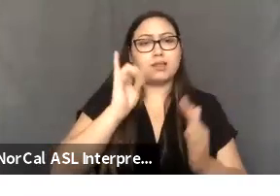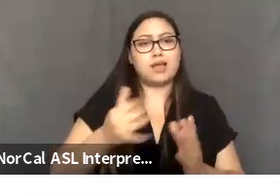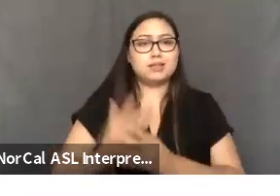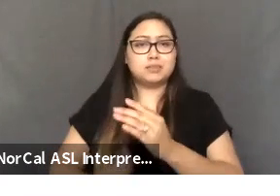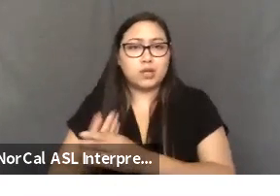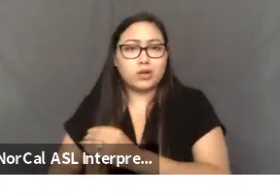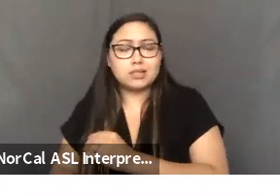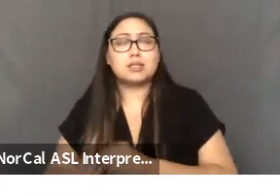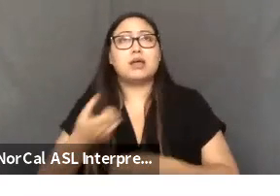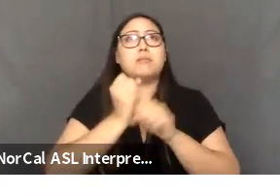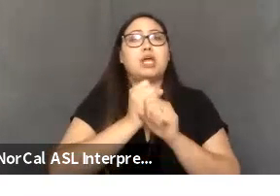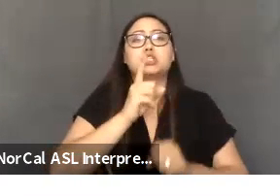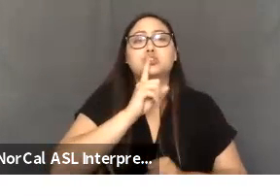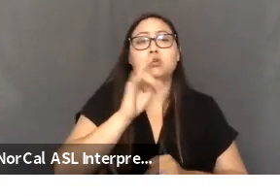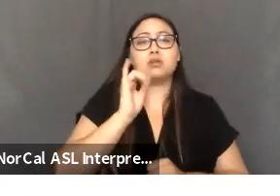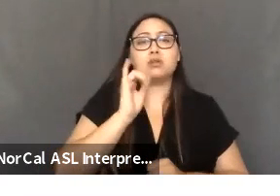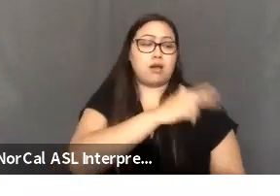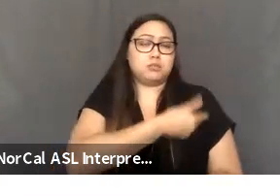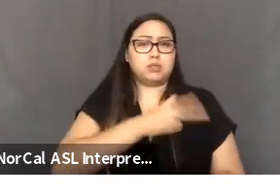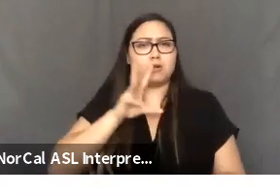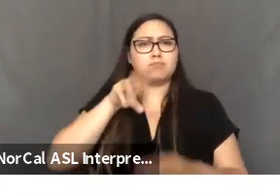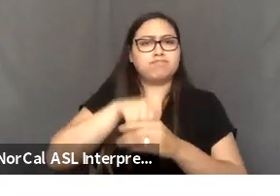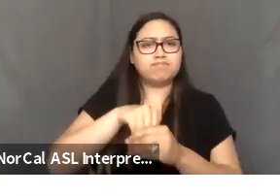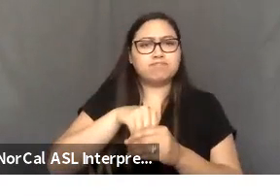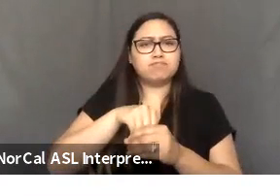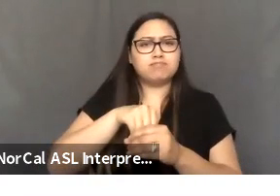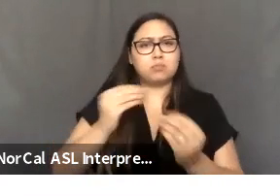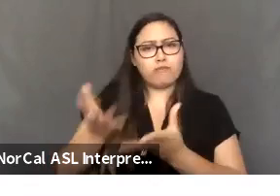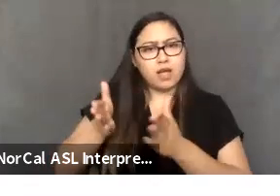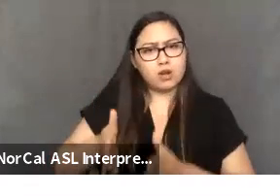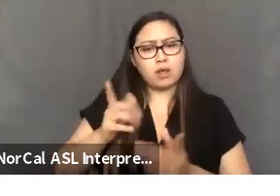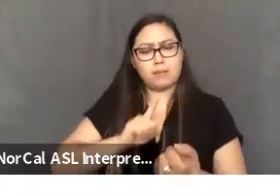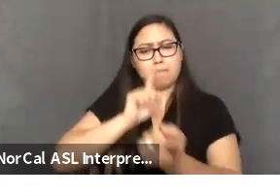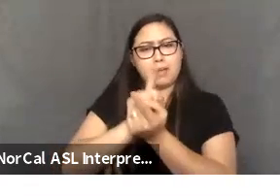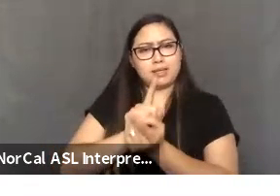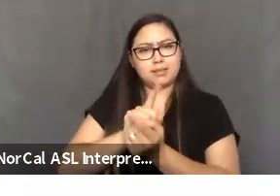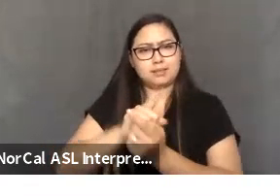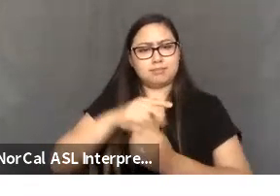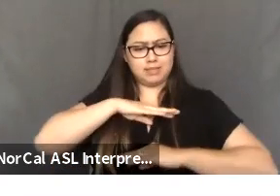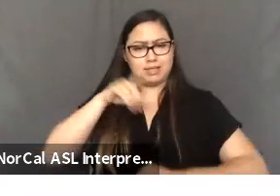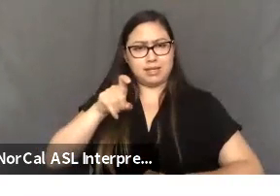make sure a hospital is an inclusive provider and meeting the needs of all patients we serve. So